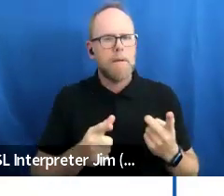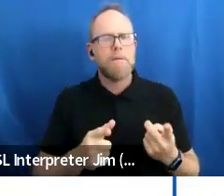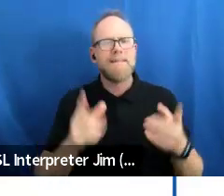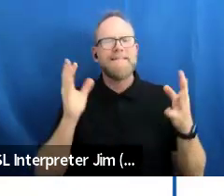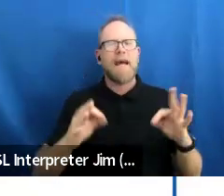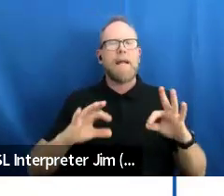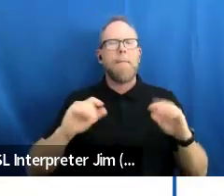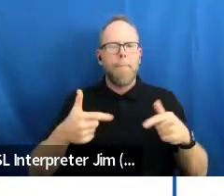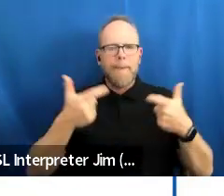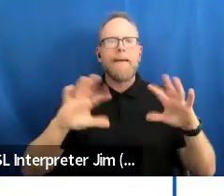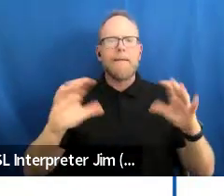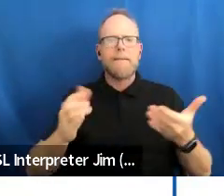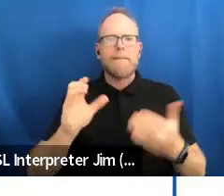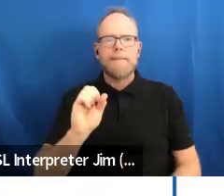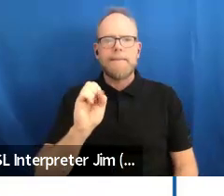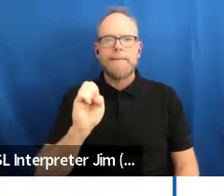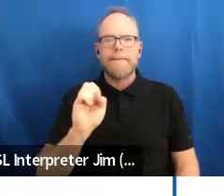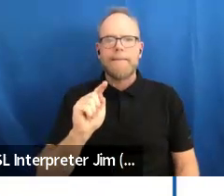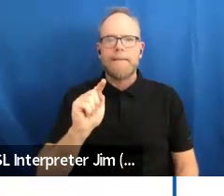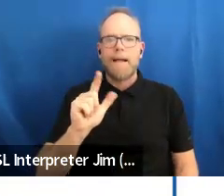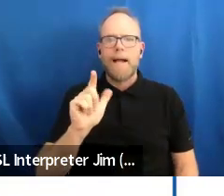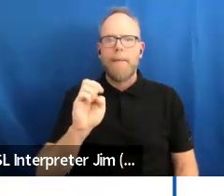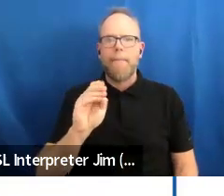But the truth is is that there are still problems out there.